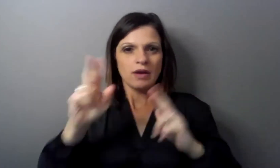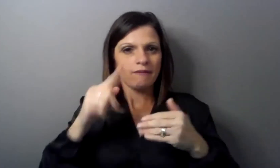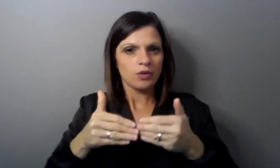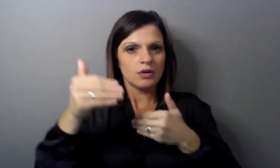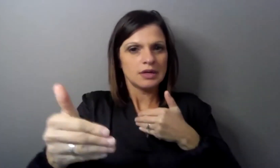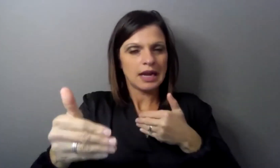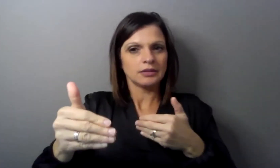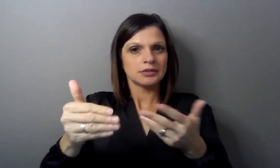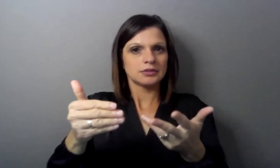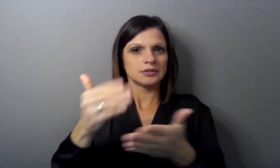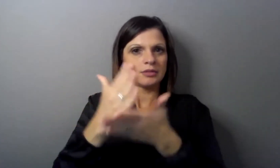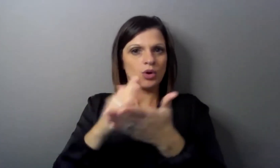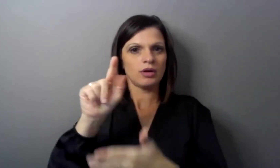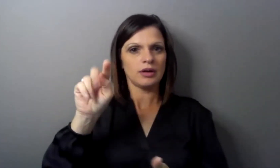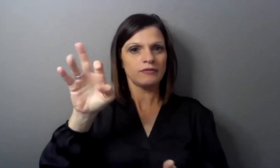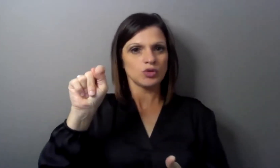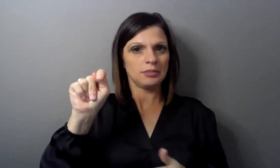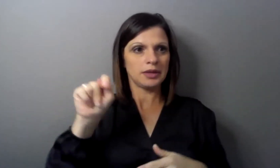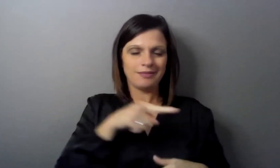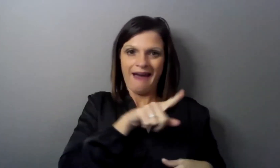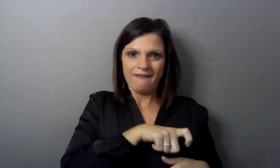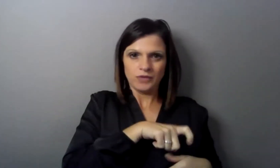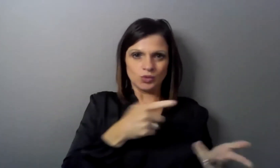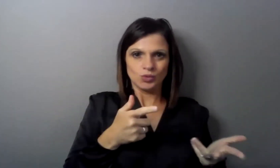the kind of stigma that they had for those people.